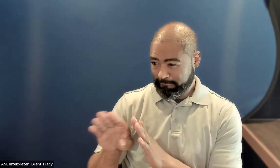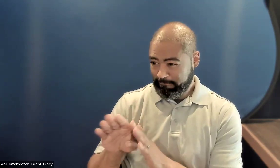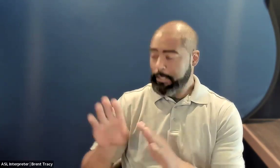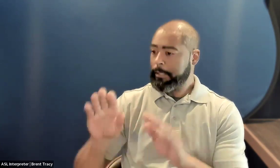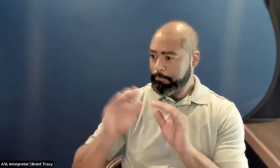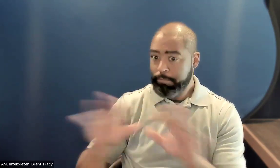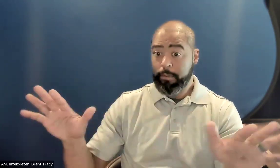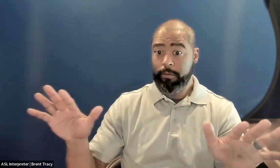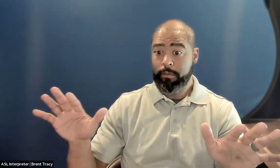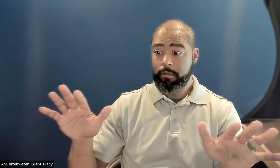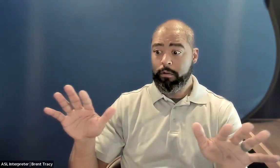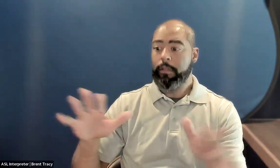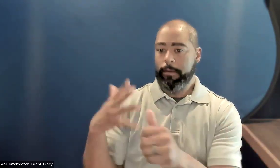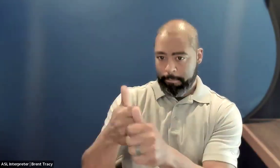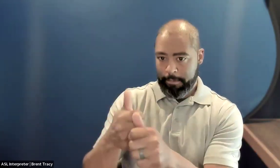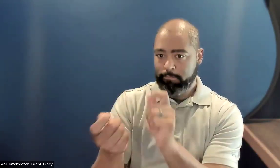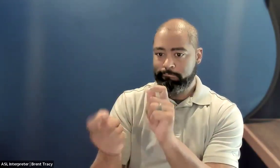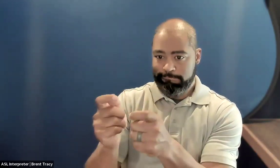version 1.3 is in progress.